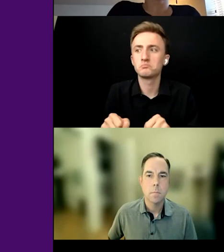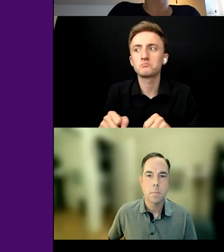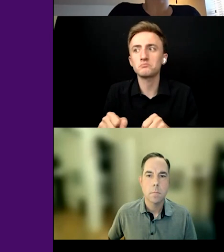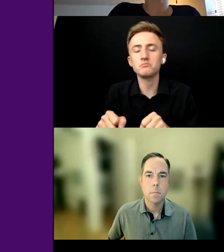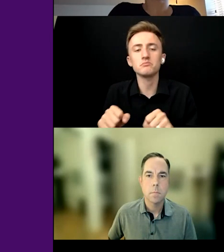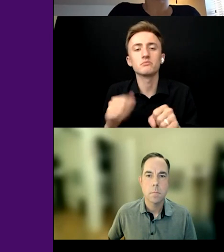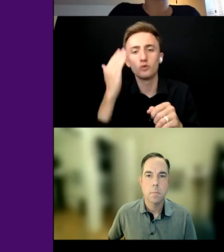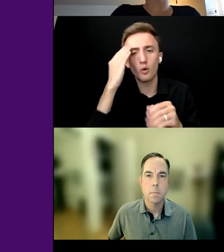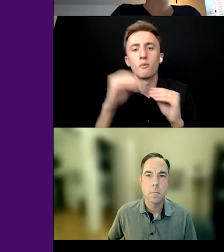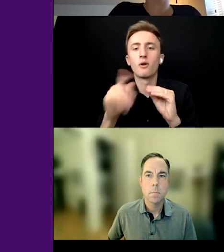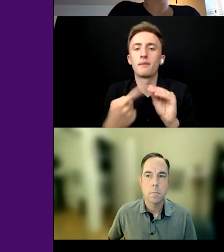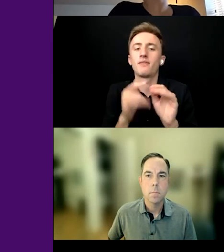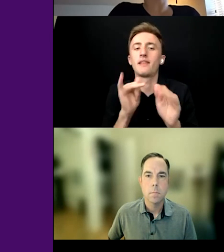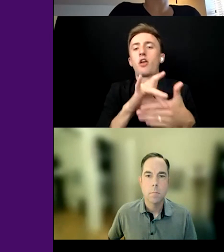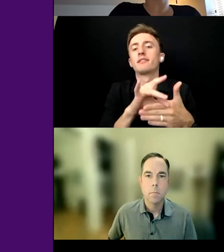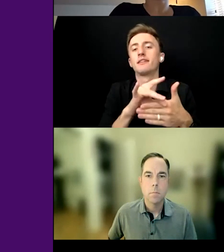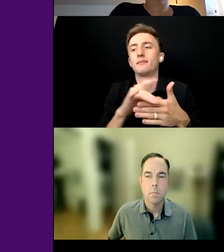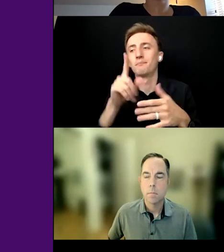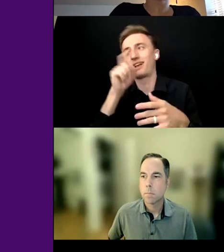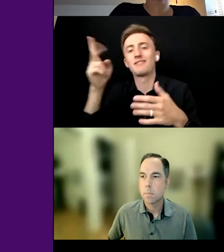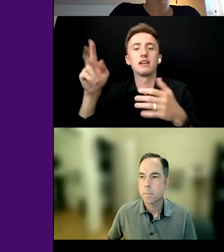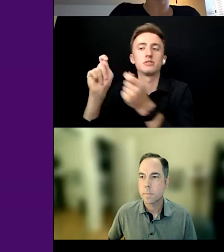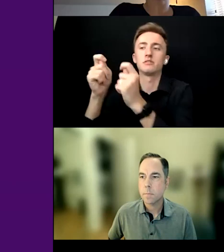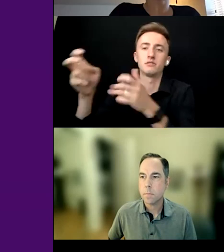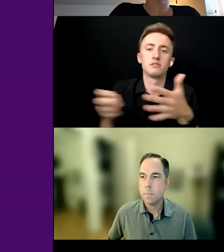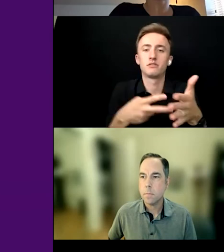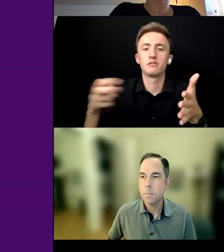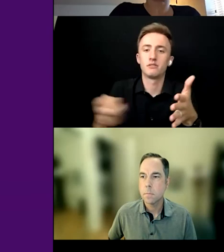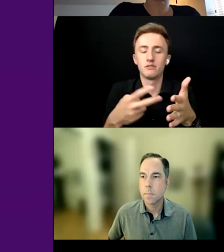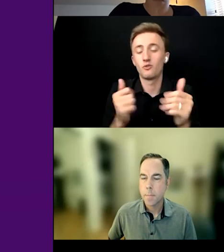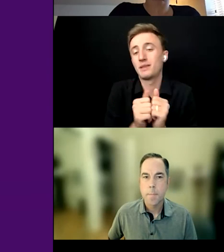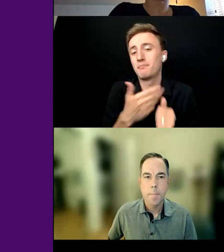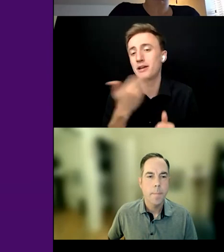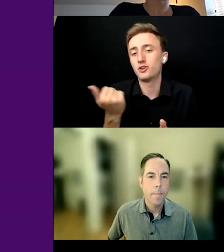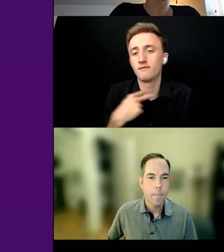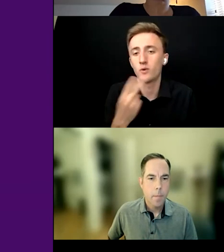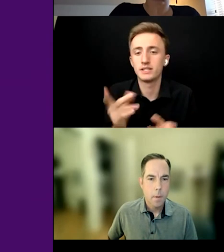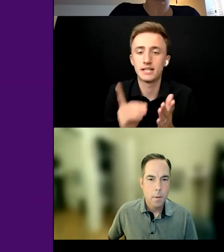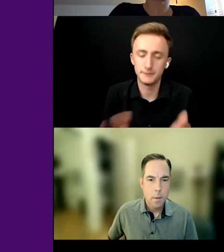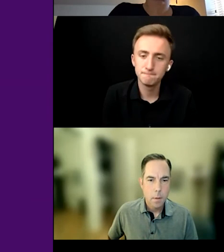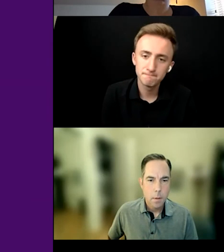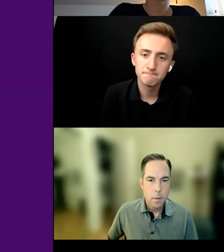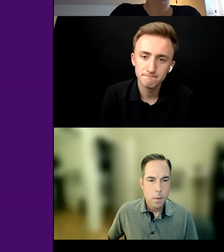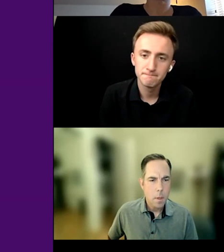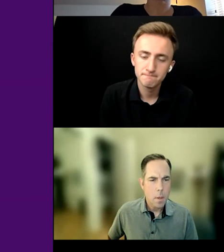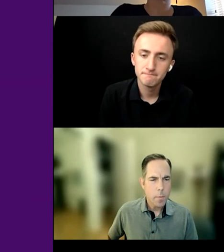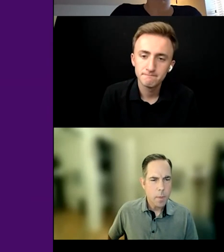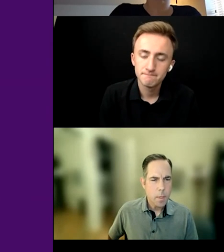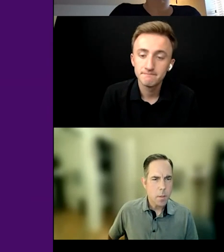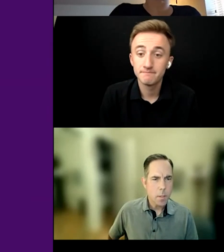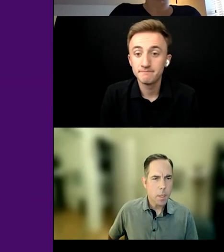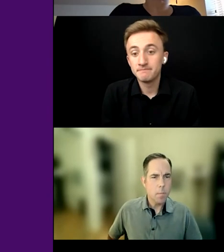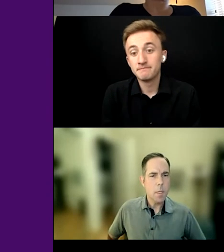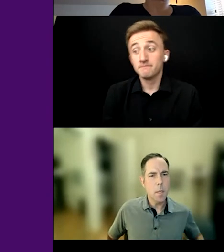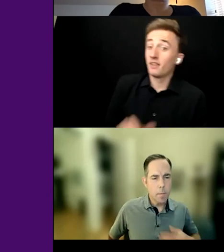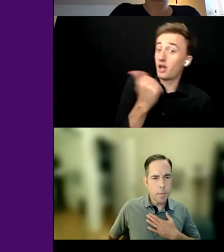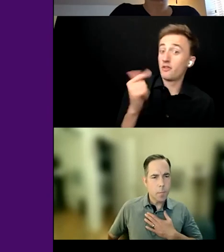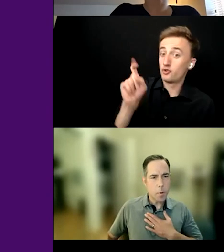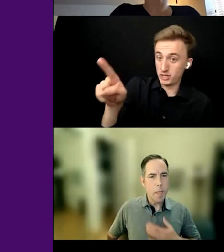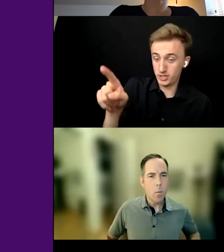it a bit better by better voice design. >> Rob: Another question came in. What